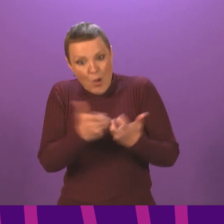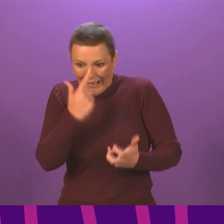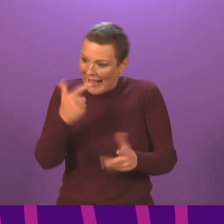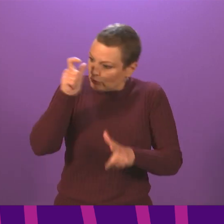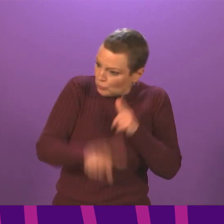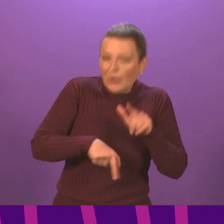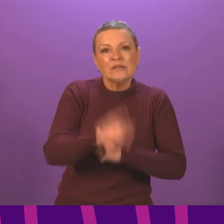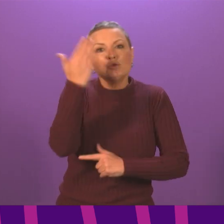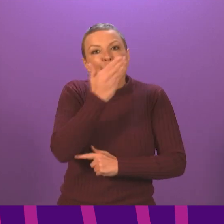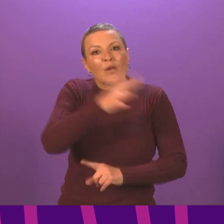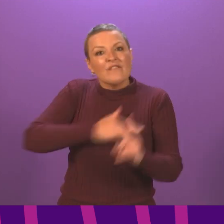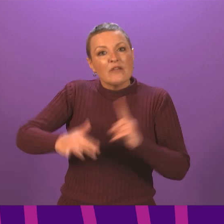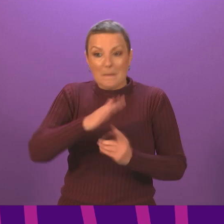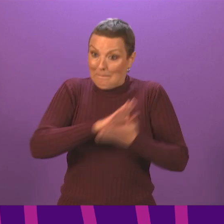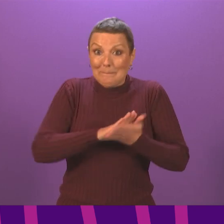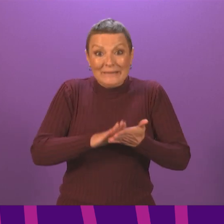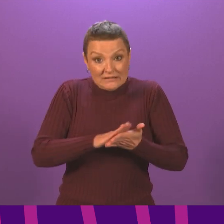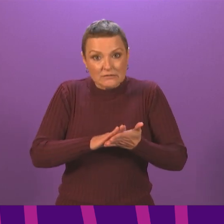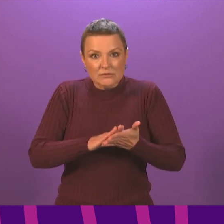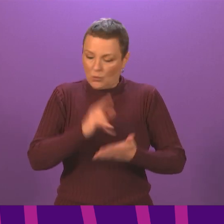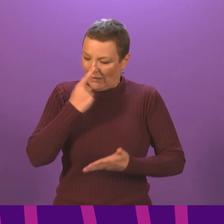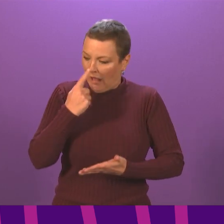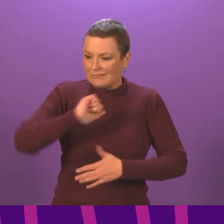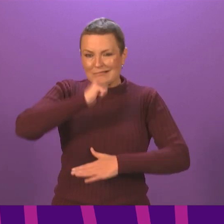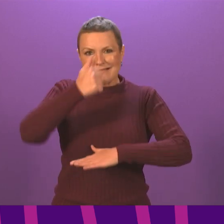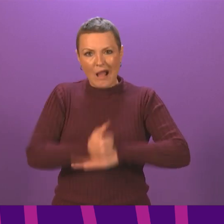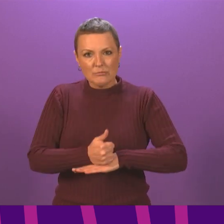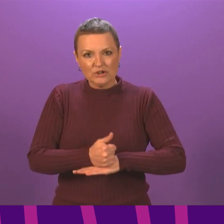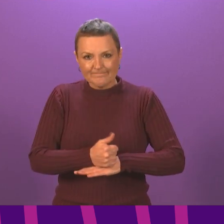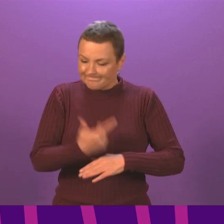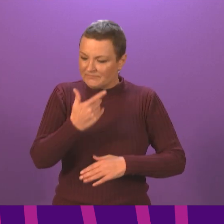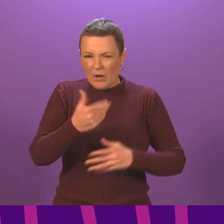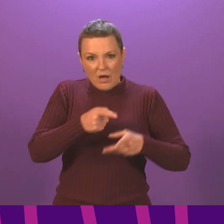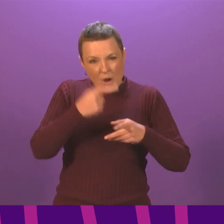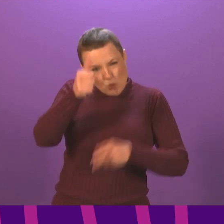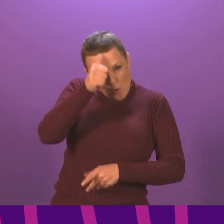in the school environment, with the objective of establishing a sustainable programme of